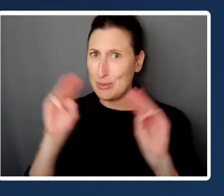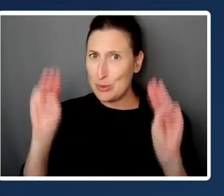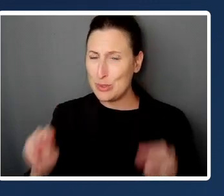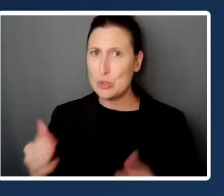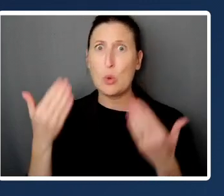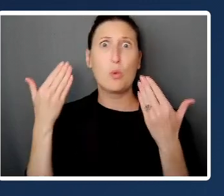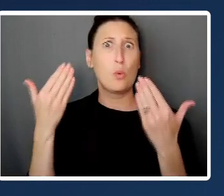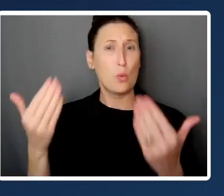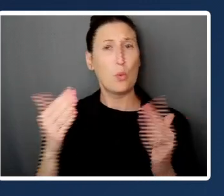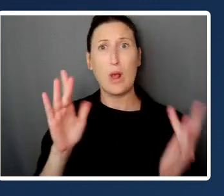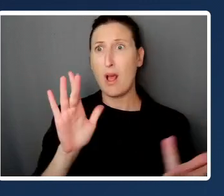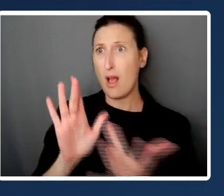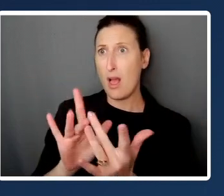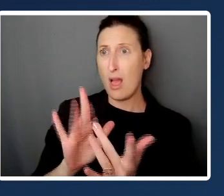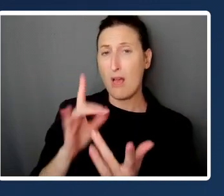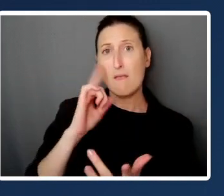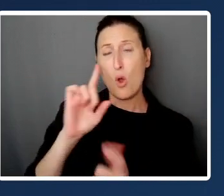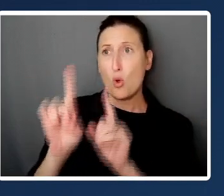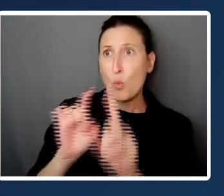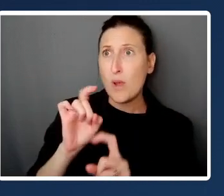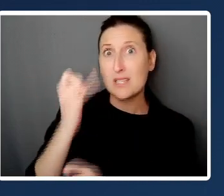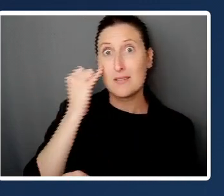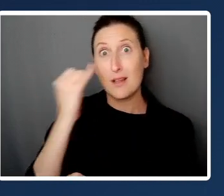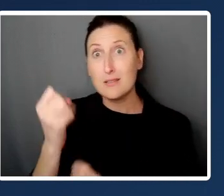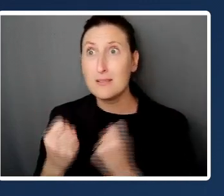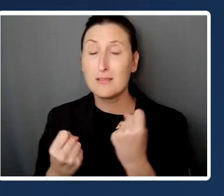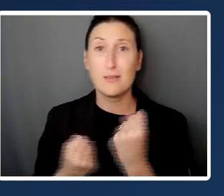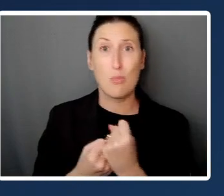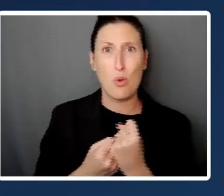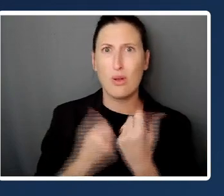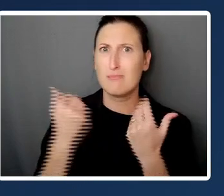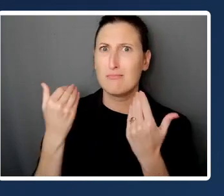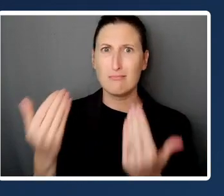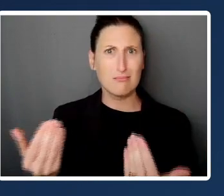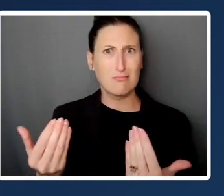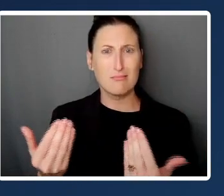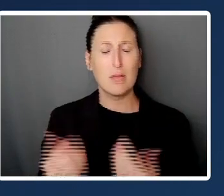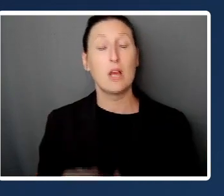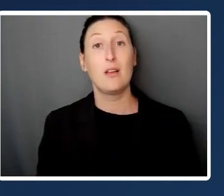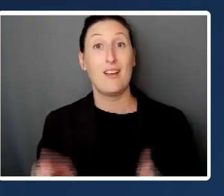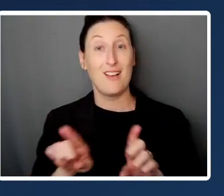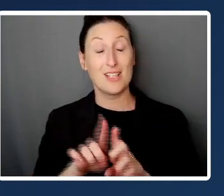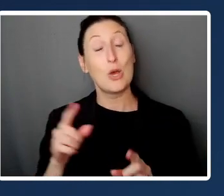and the support you may need. Vasso will share my contact information if any -- if we didn't